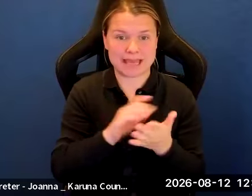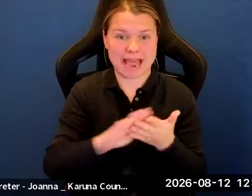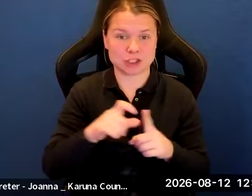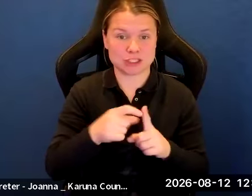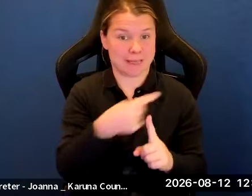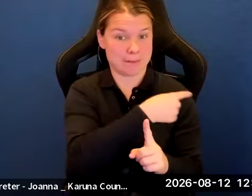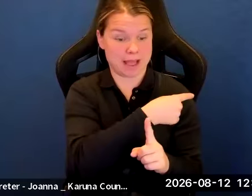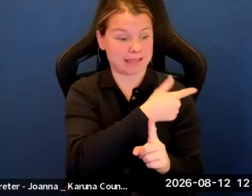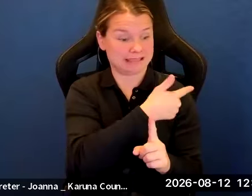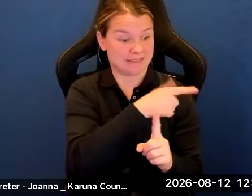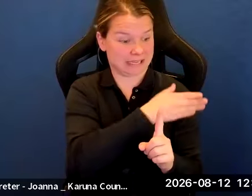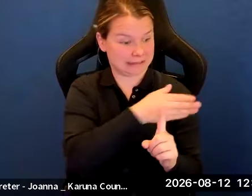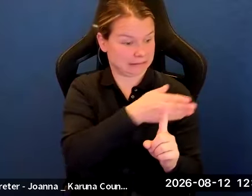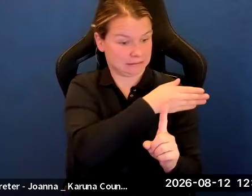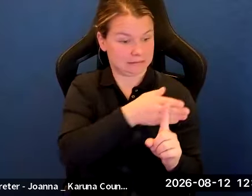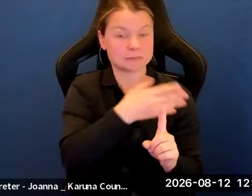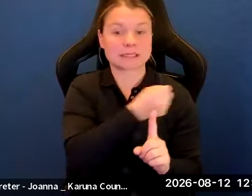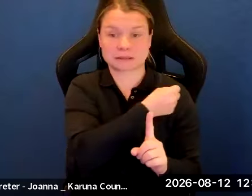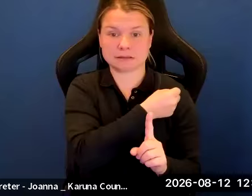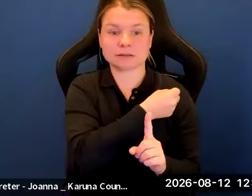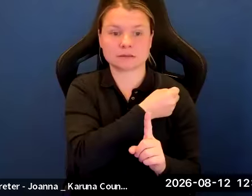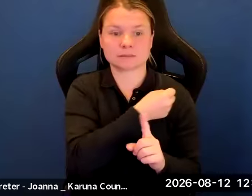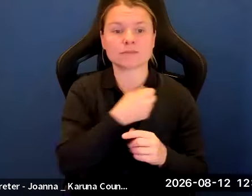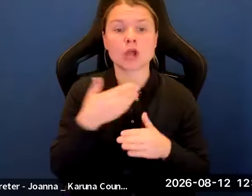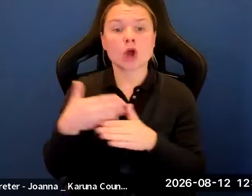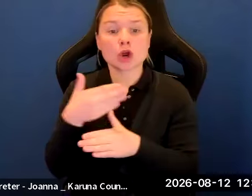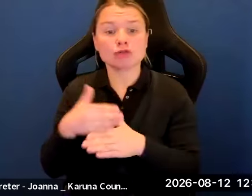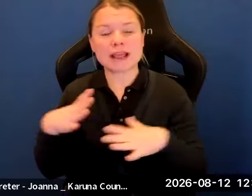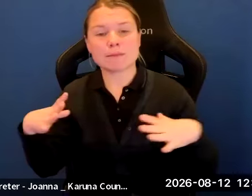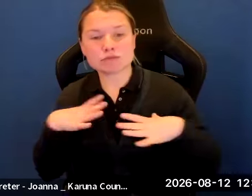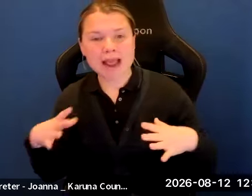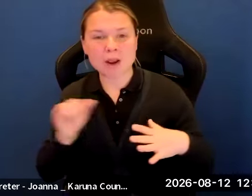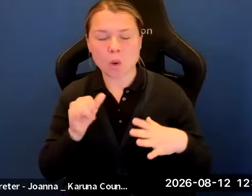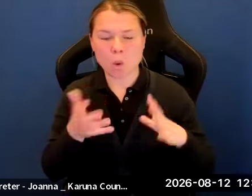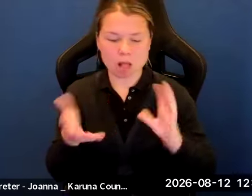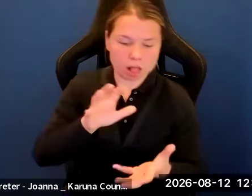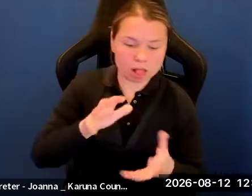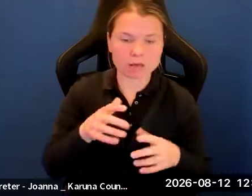seven years of completing their PhD at the time of application. However,